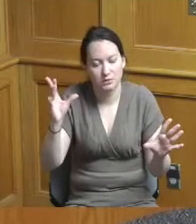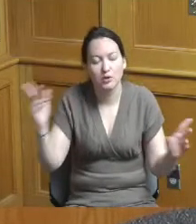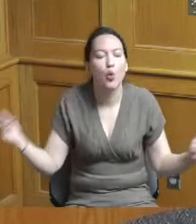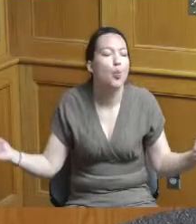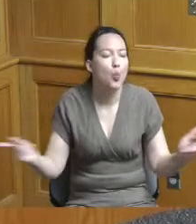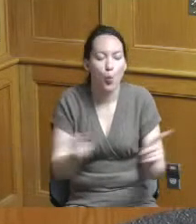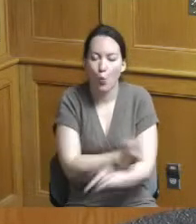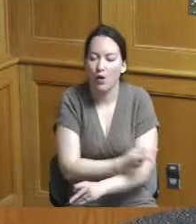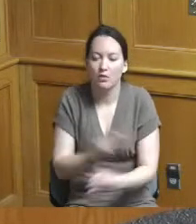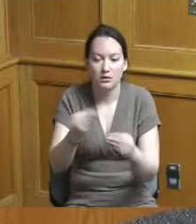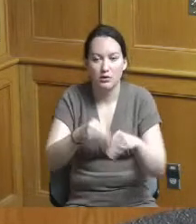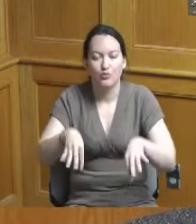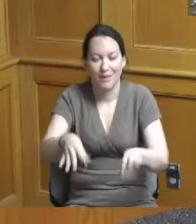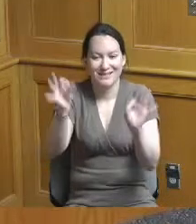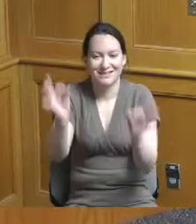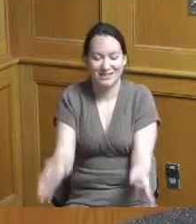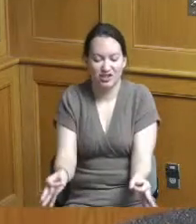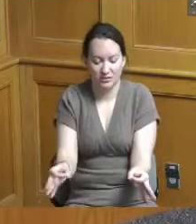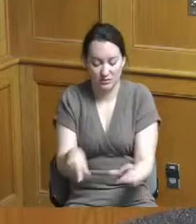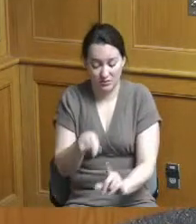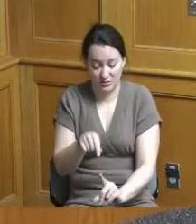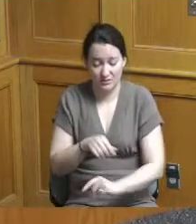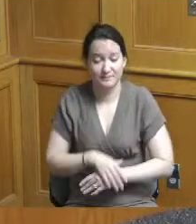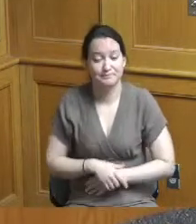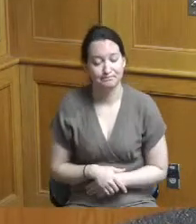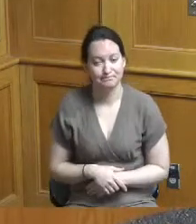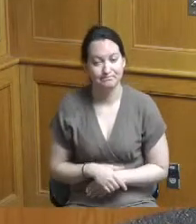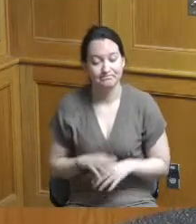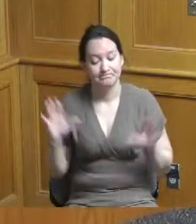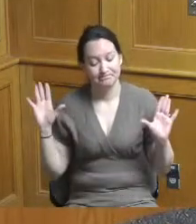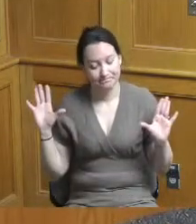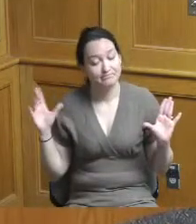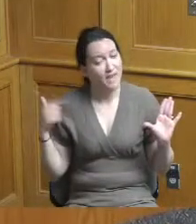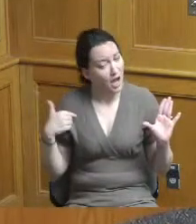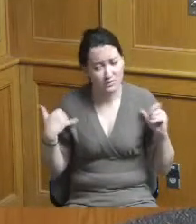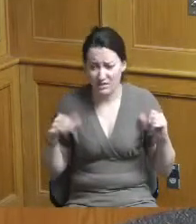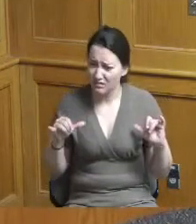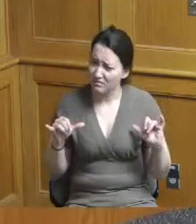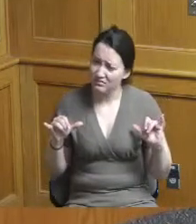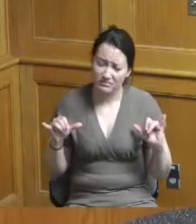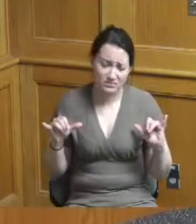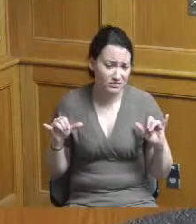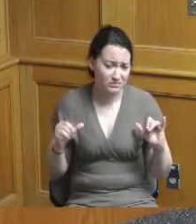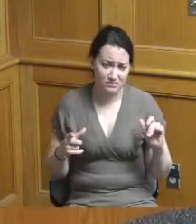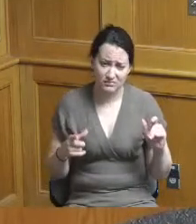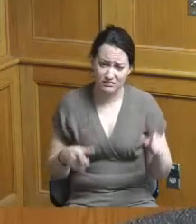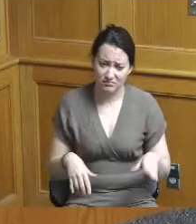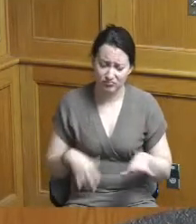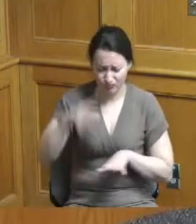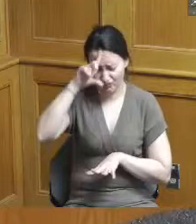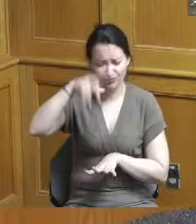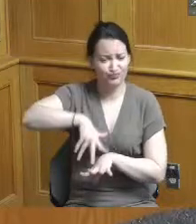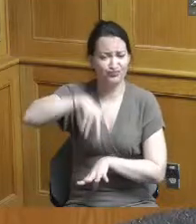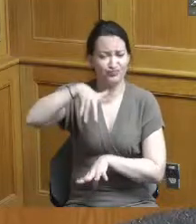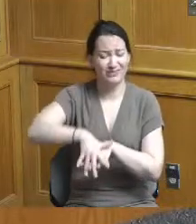decision that we could make and so I still stand on that that it was not a good decision but it's